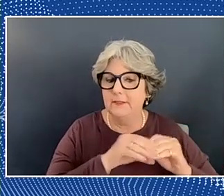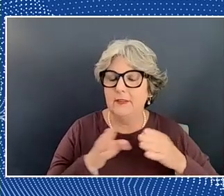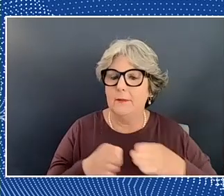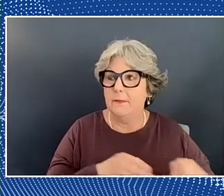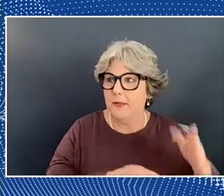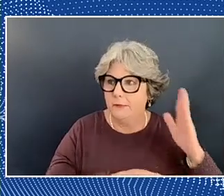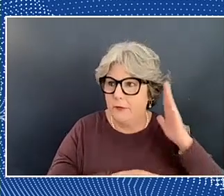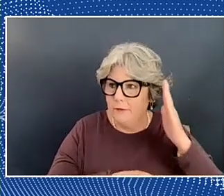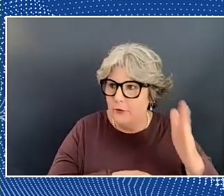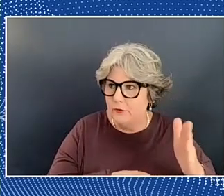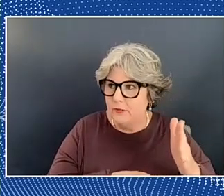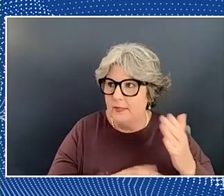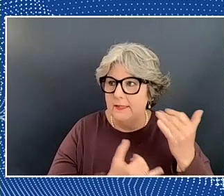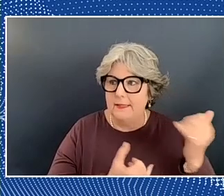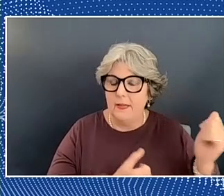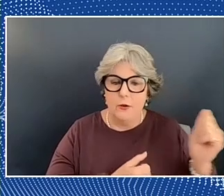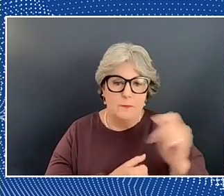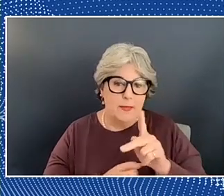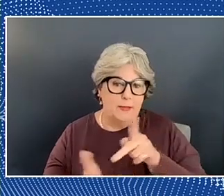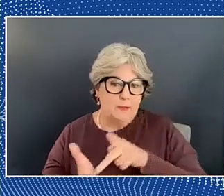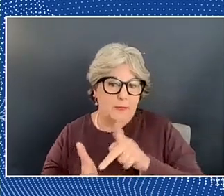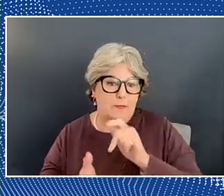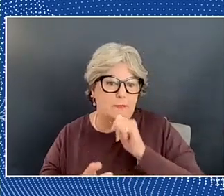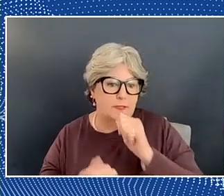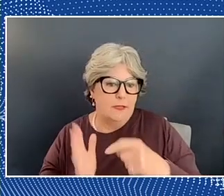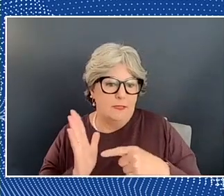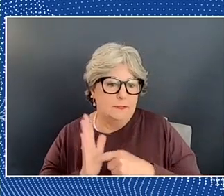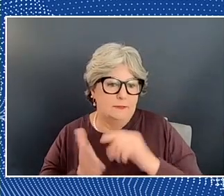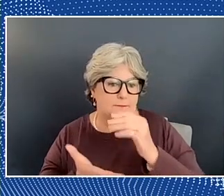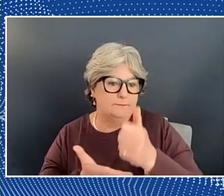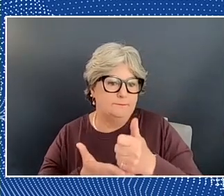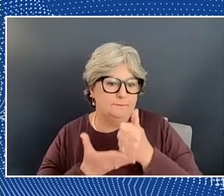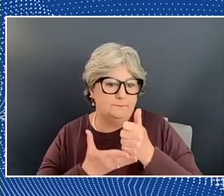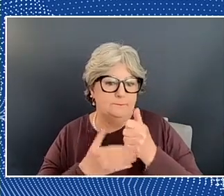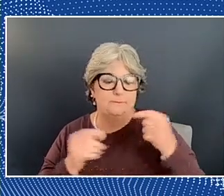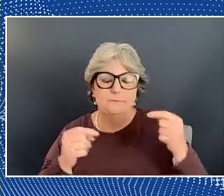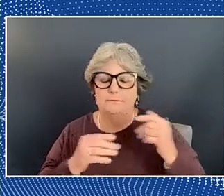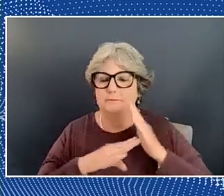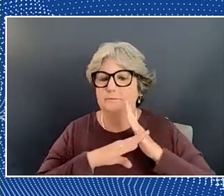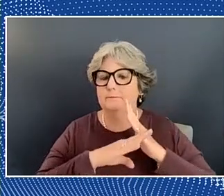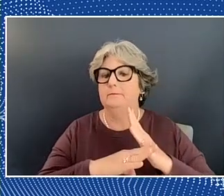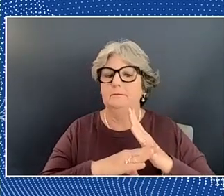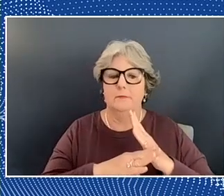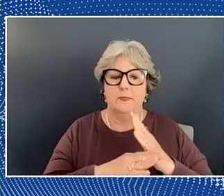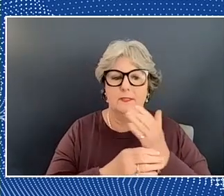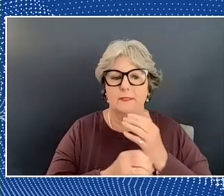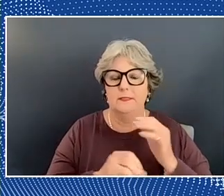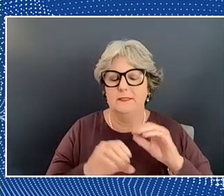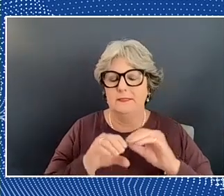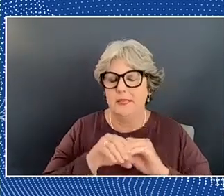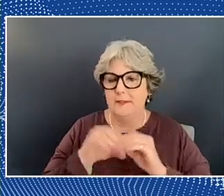Returning to payment without substantial debt relief has halted my progress in reaching saving goals and makes the idea